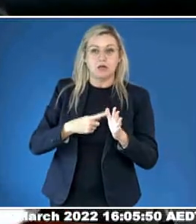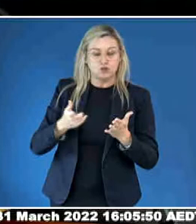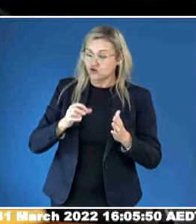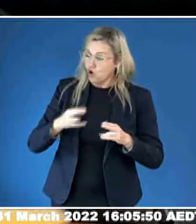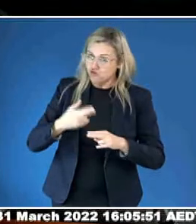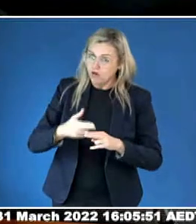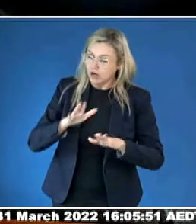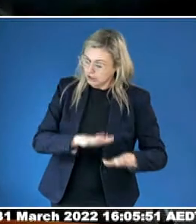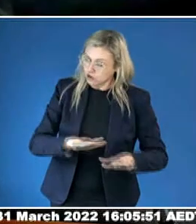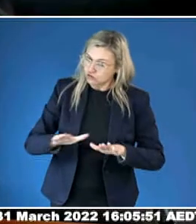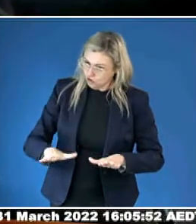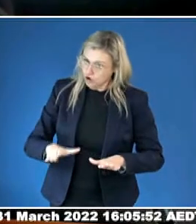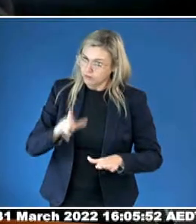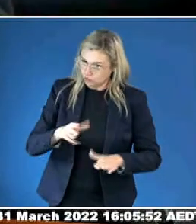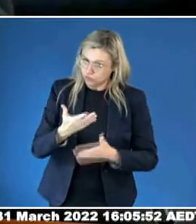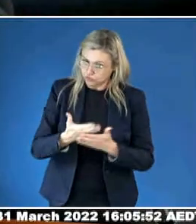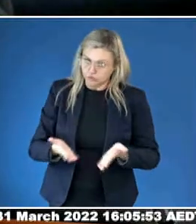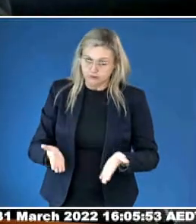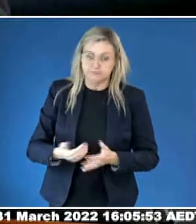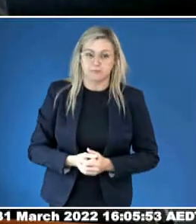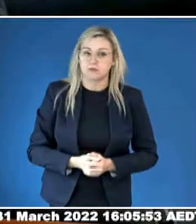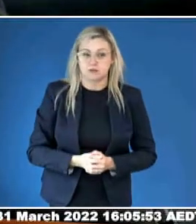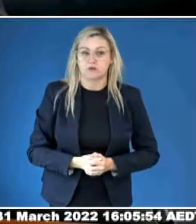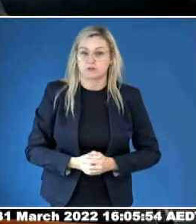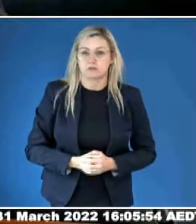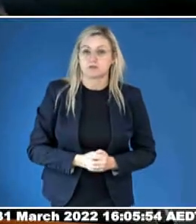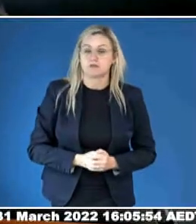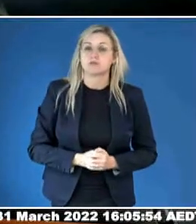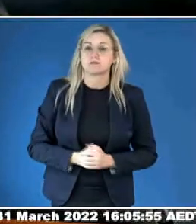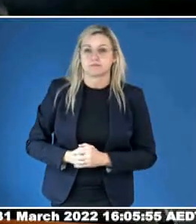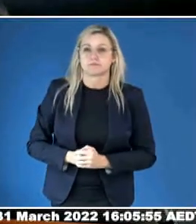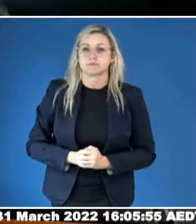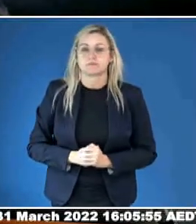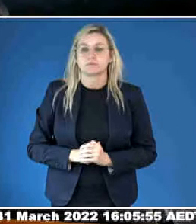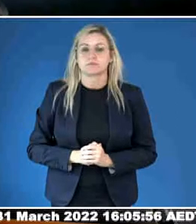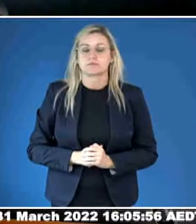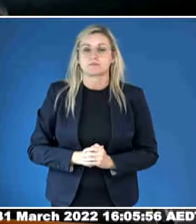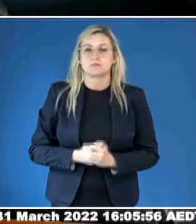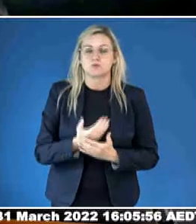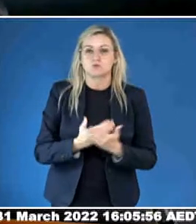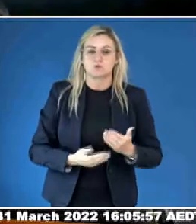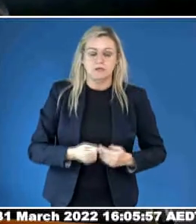When a man enters the room, the girl looks up with a curious smile, though if she